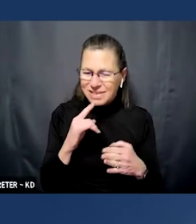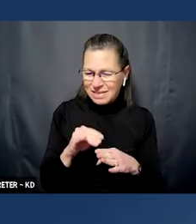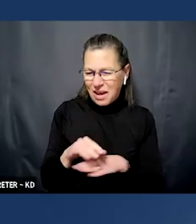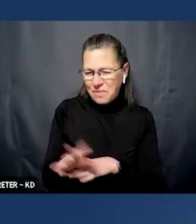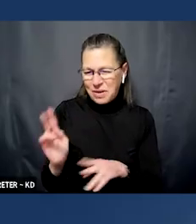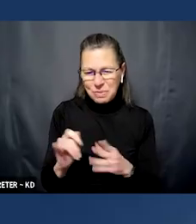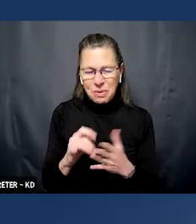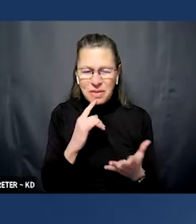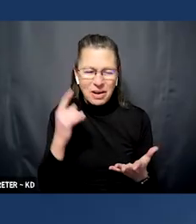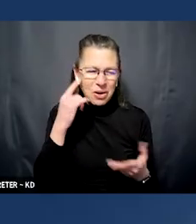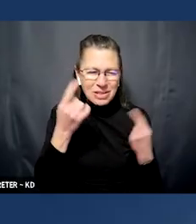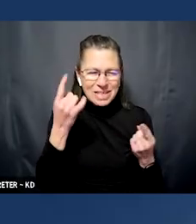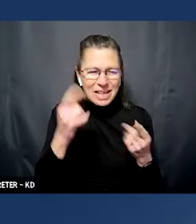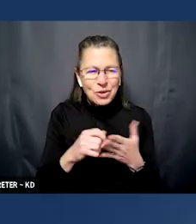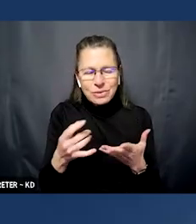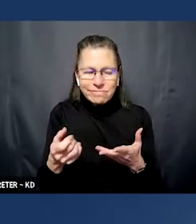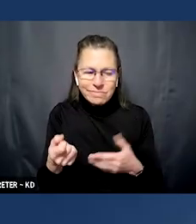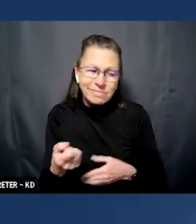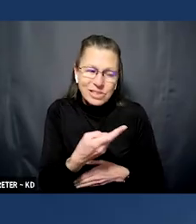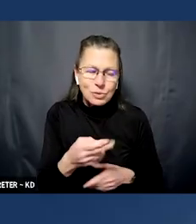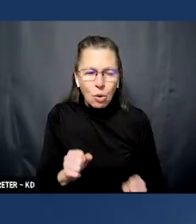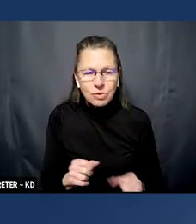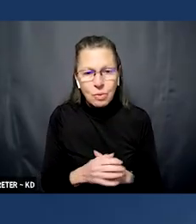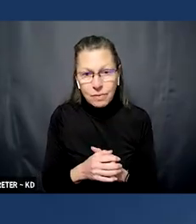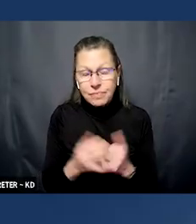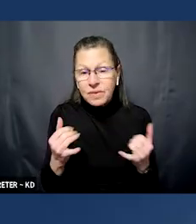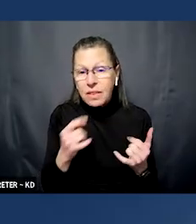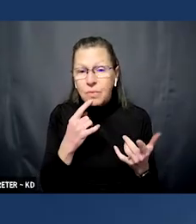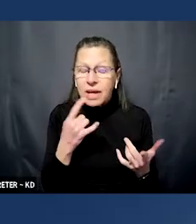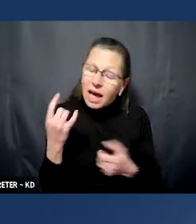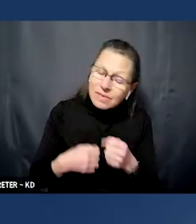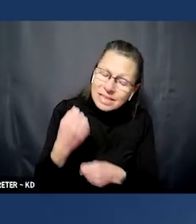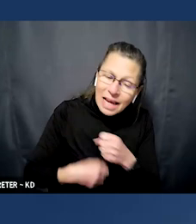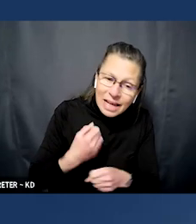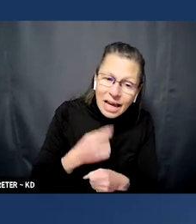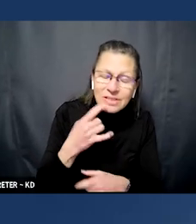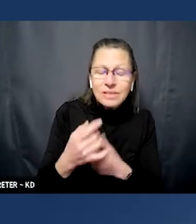disposable. Now that we have decades of knowledge amassed, research, and biomedical interventions